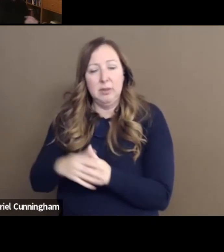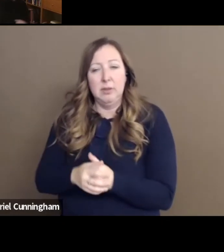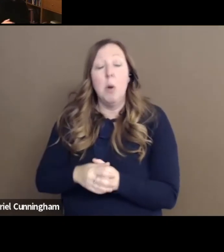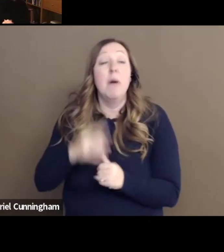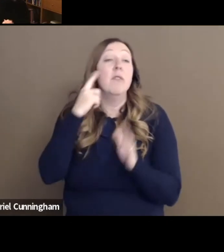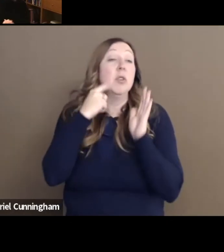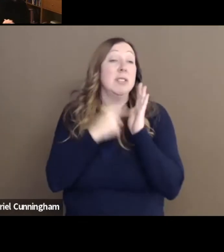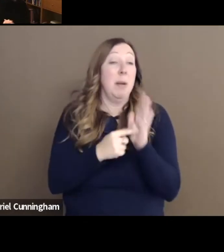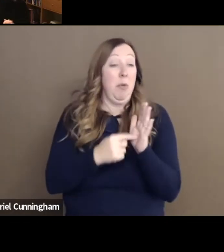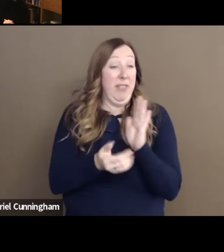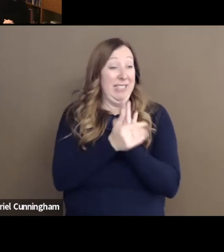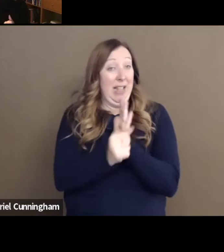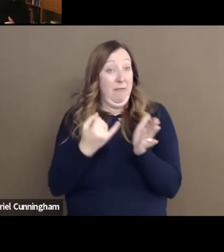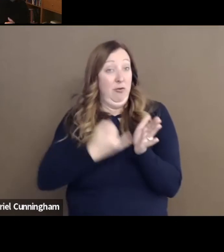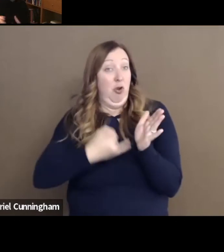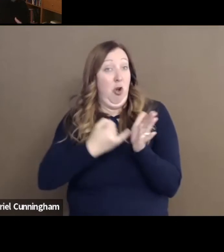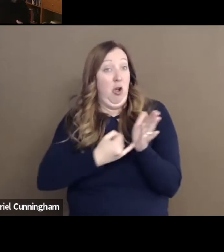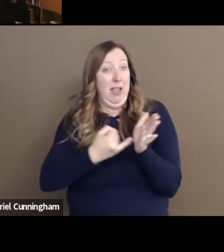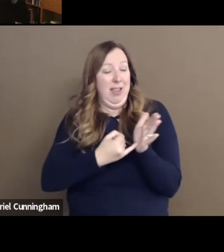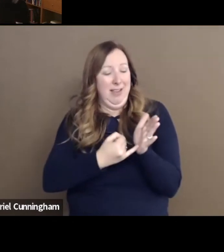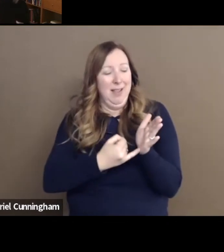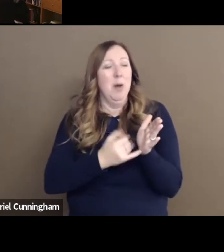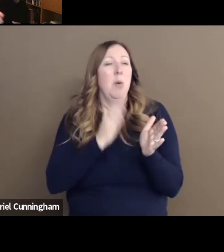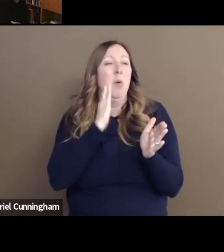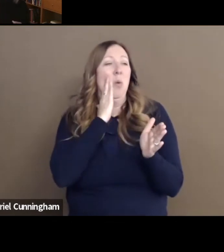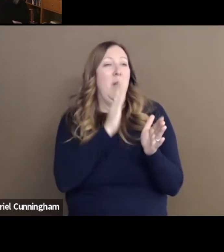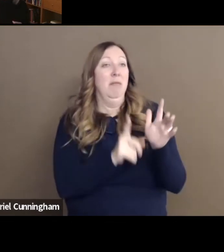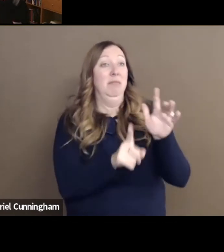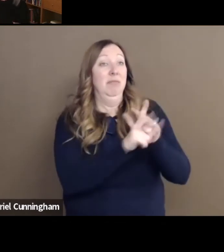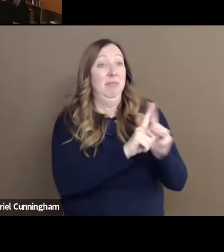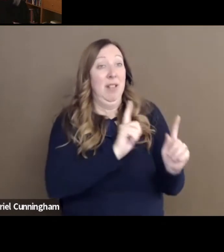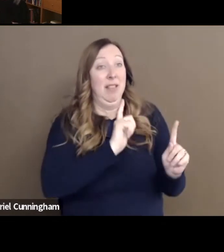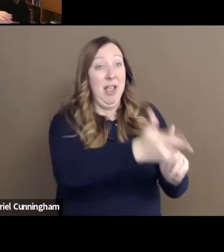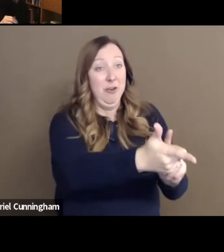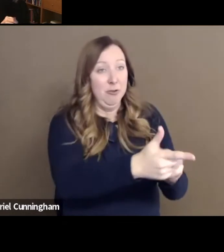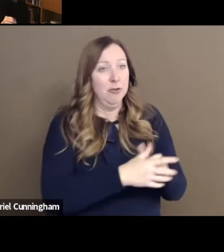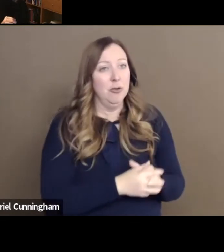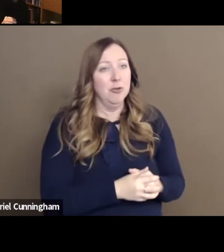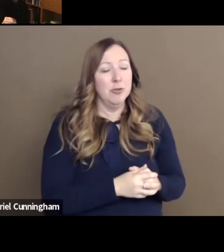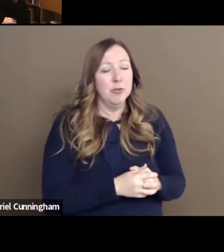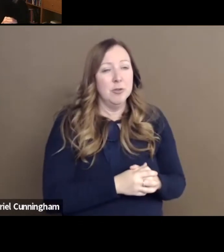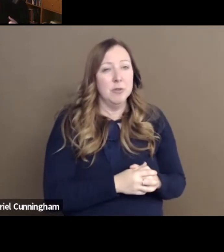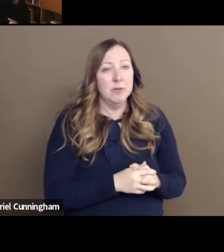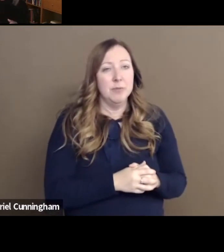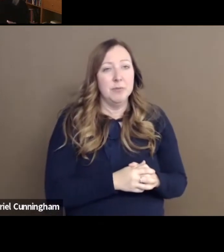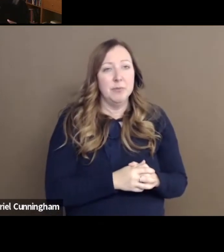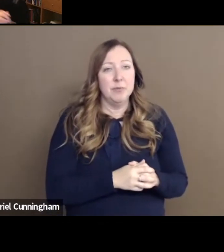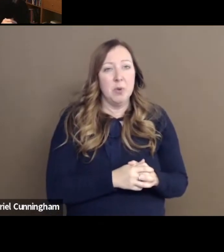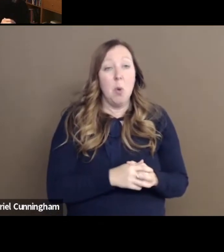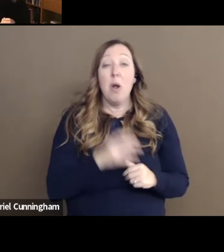and things like um the posting task the